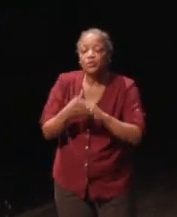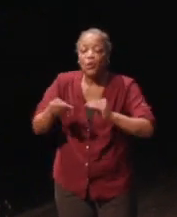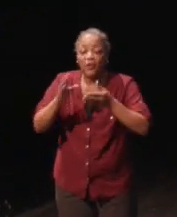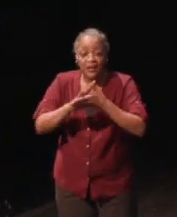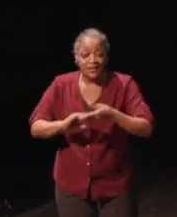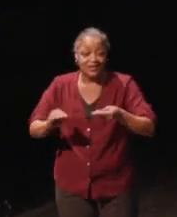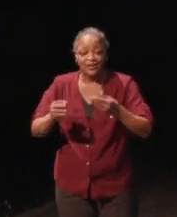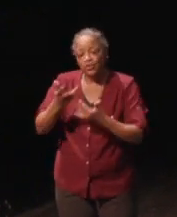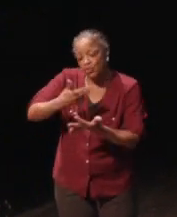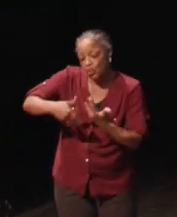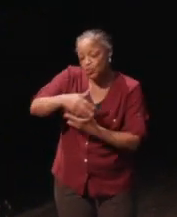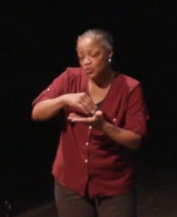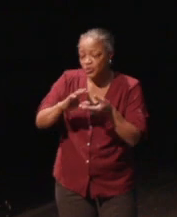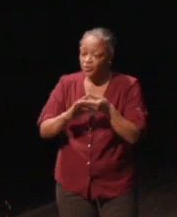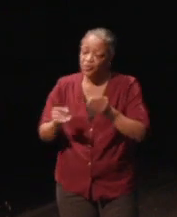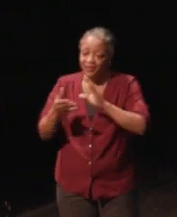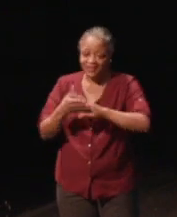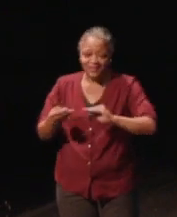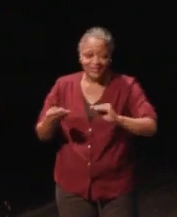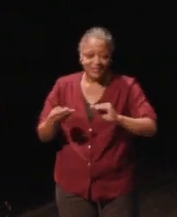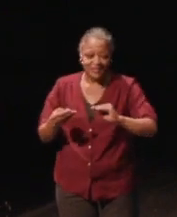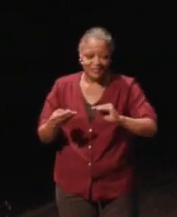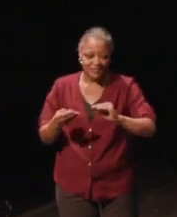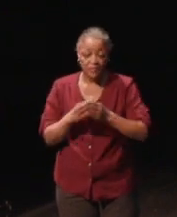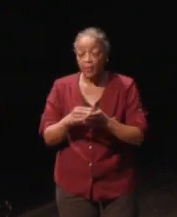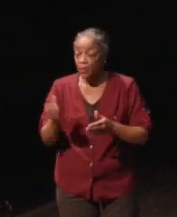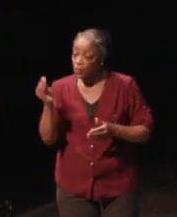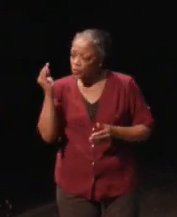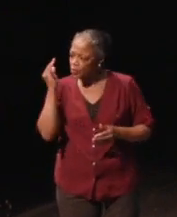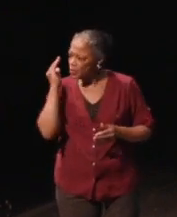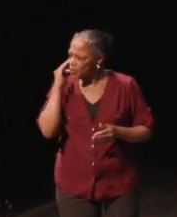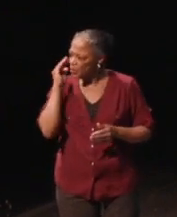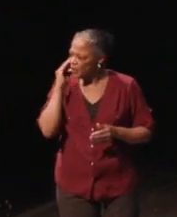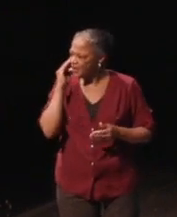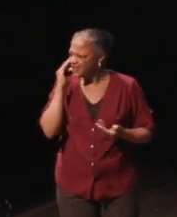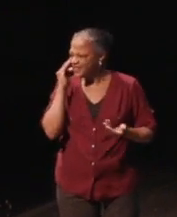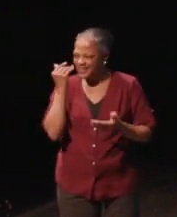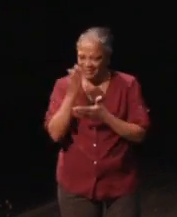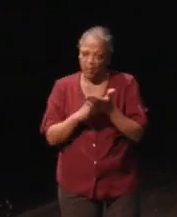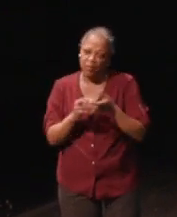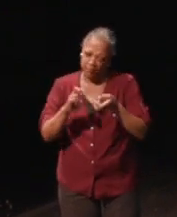and knowing some of the difficulties that